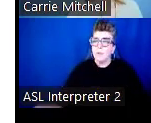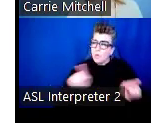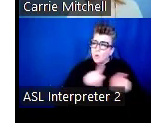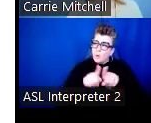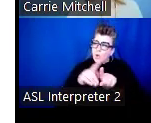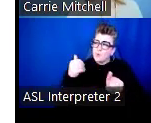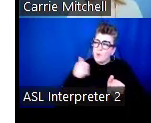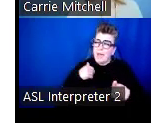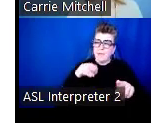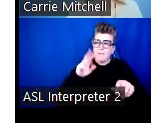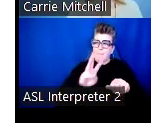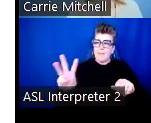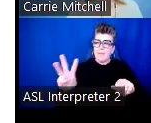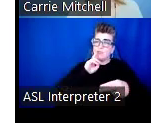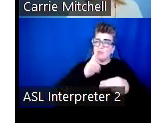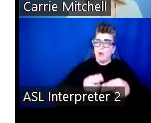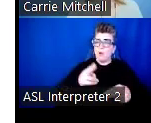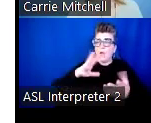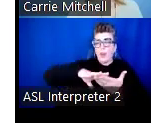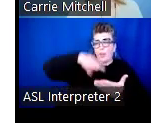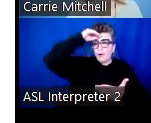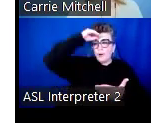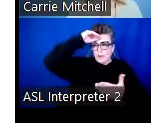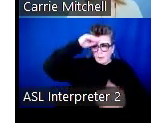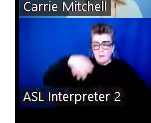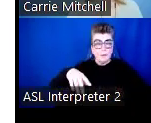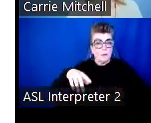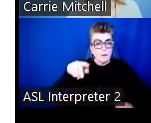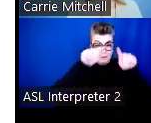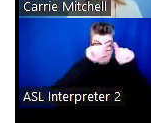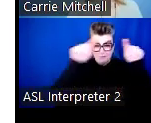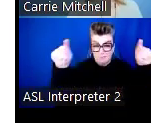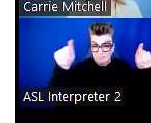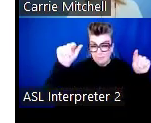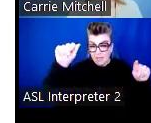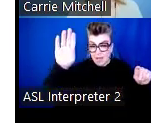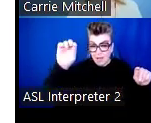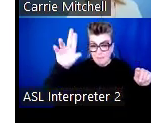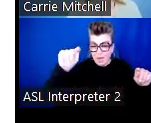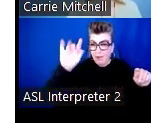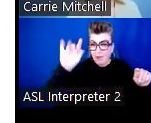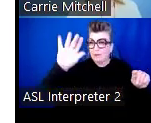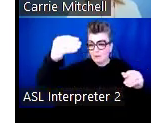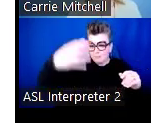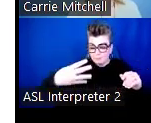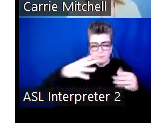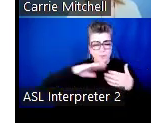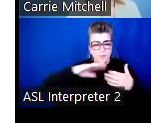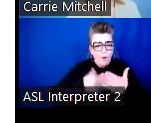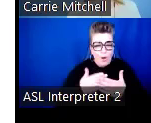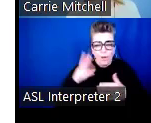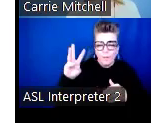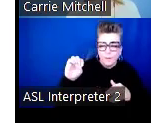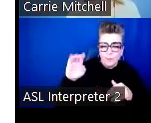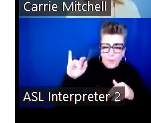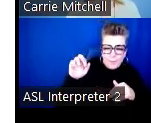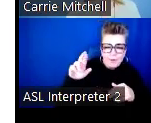And this is where you'll find all of the webinar resources, like the recordings and the resource slides and other,